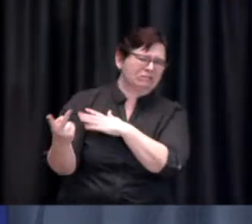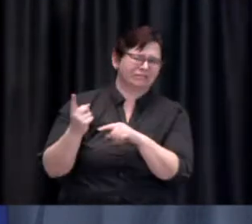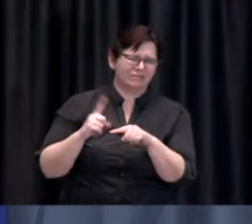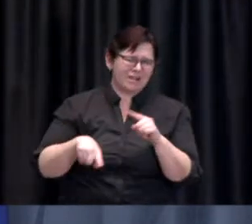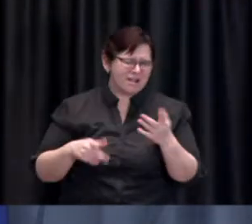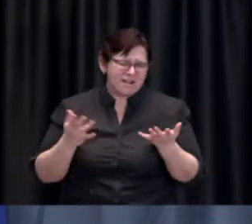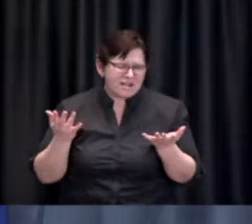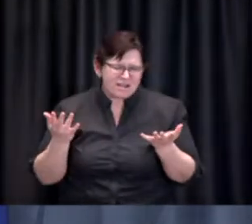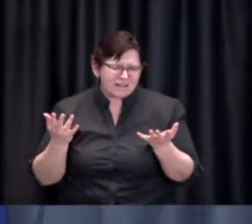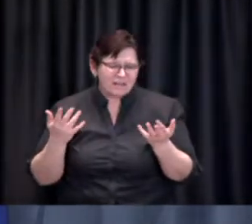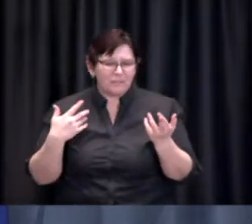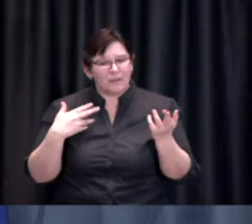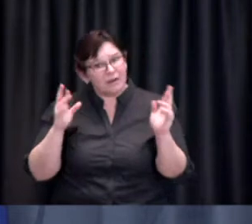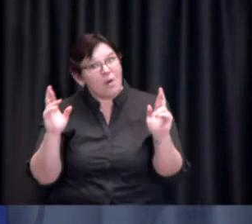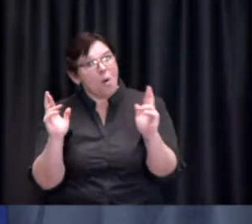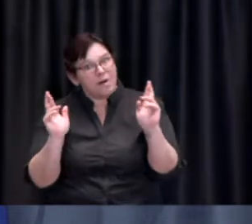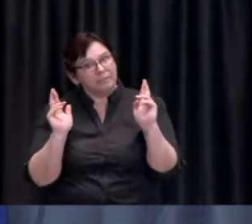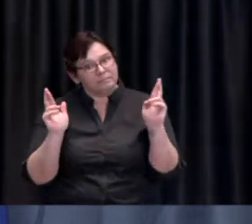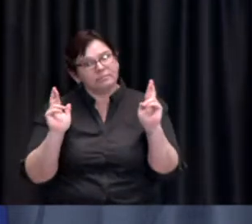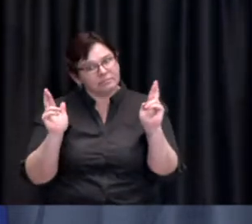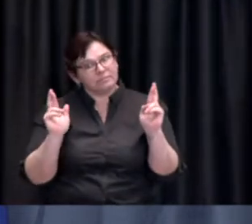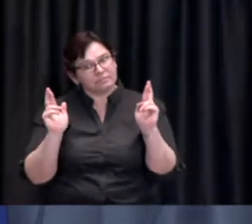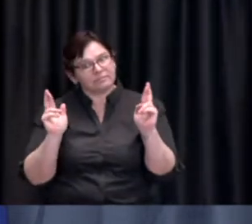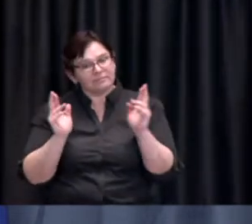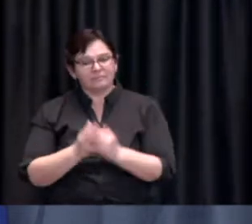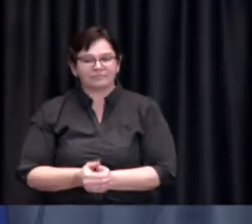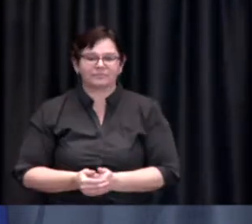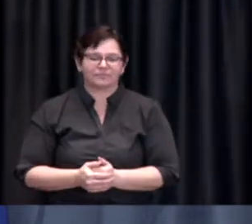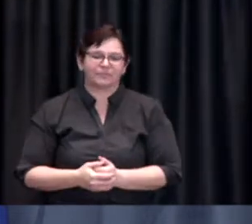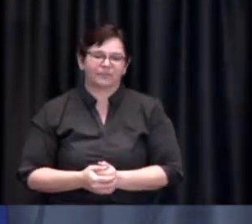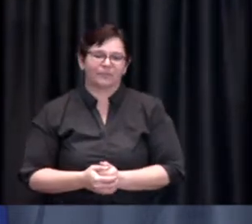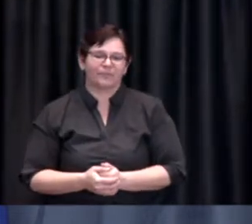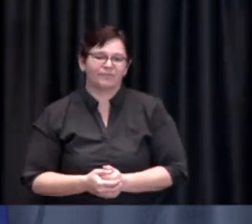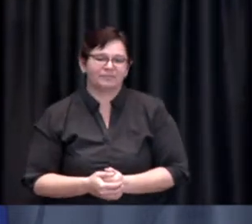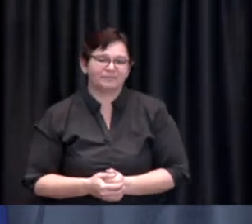Brad: All right thank you we'll go next to Mark McAllister from City News. Mark go ahead please.